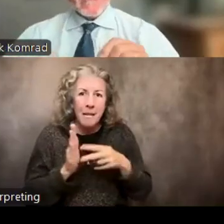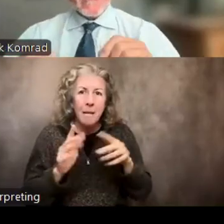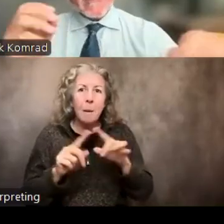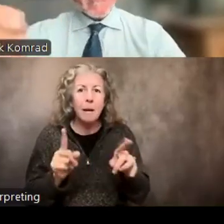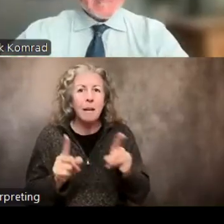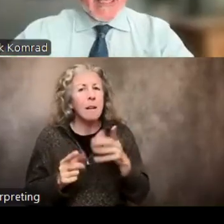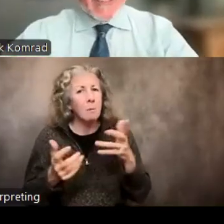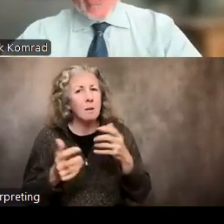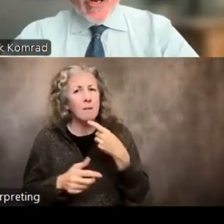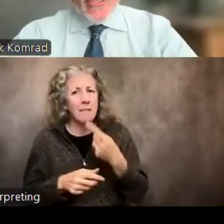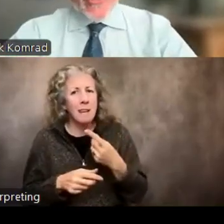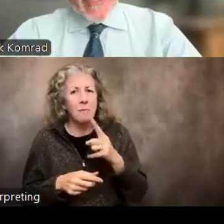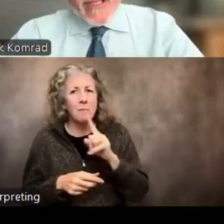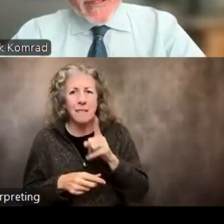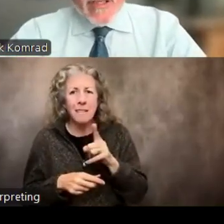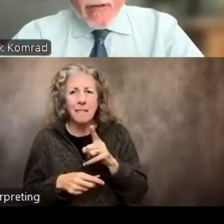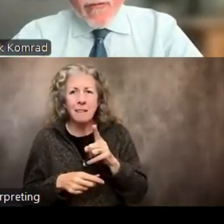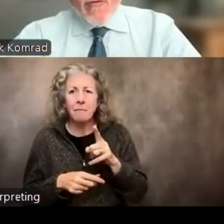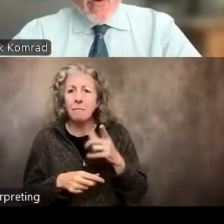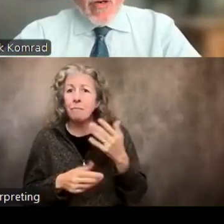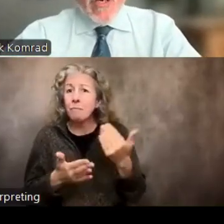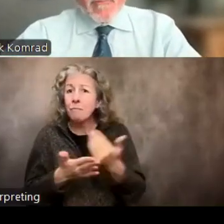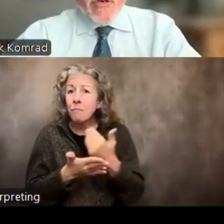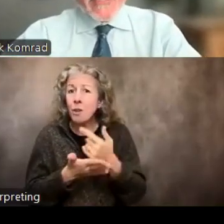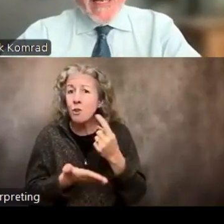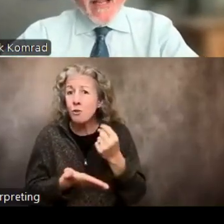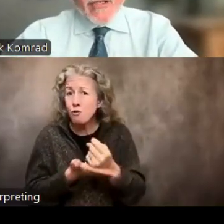that the state of the art treatment for personality